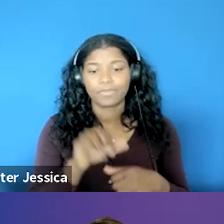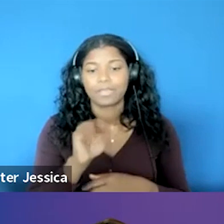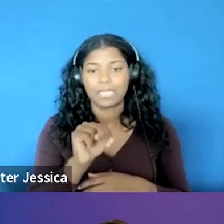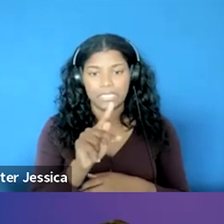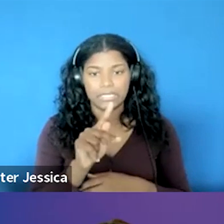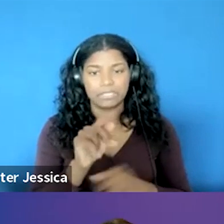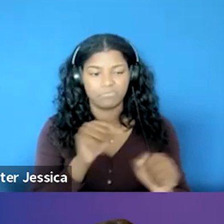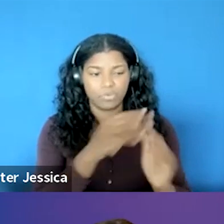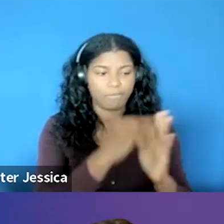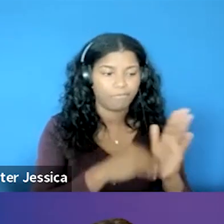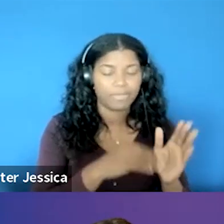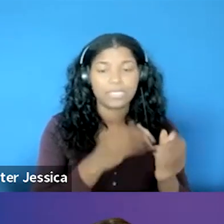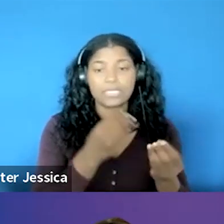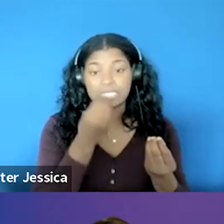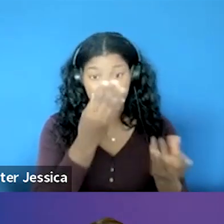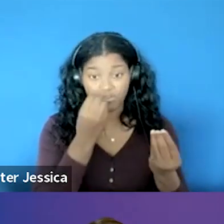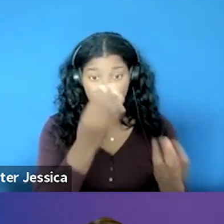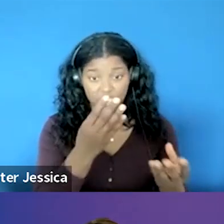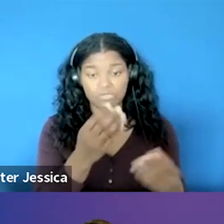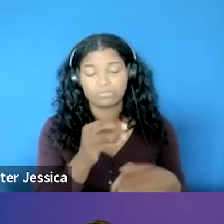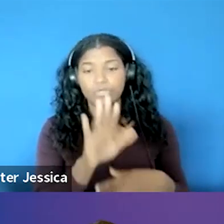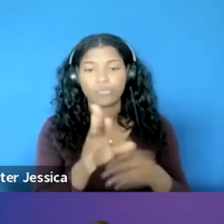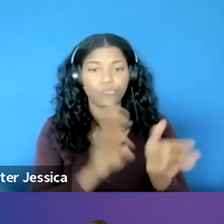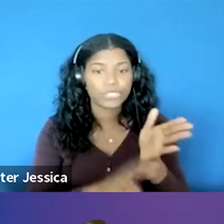and provide some information to us about your research interests, your your,